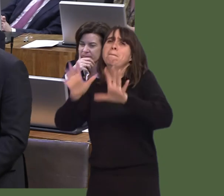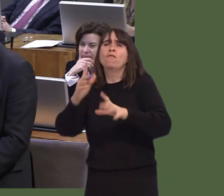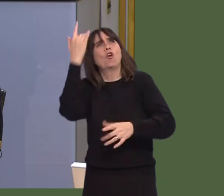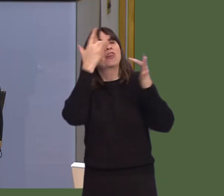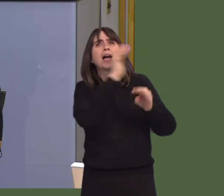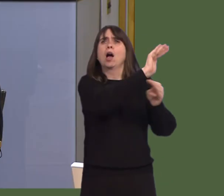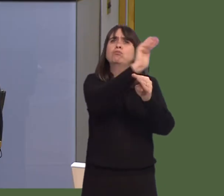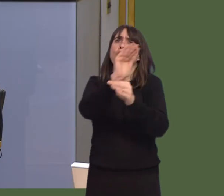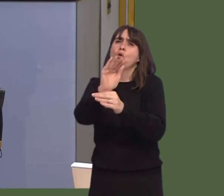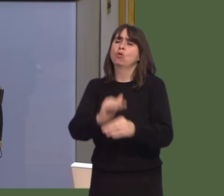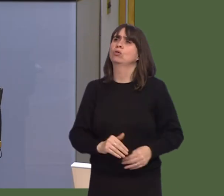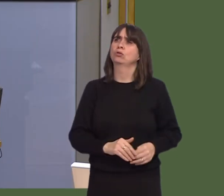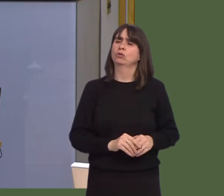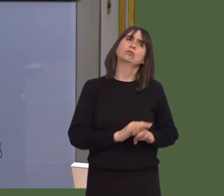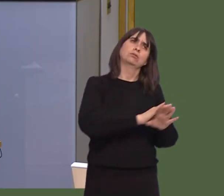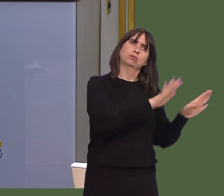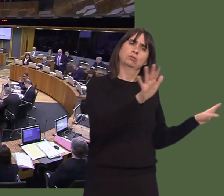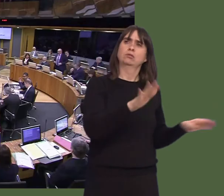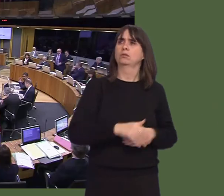Lee Waters AM: 5.